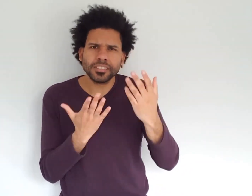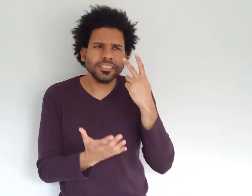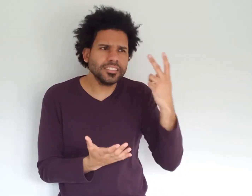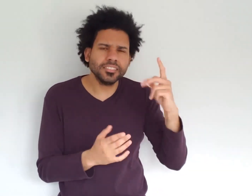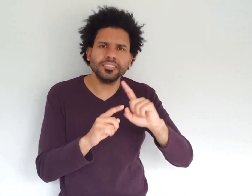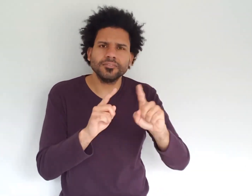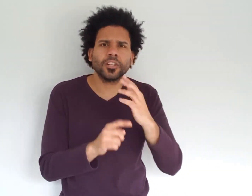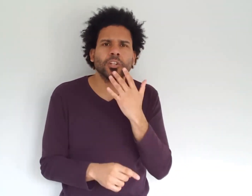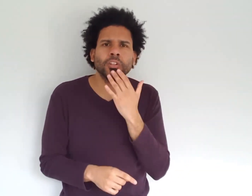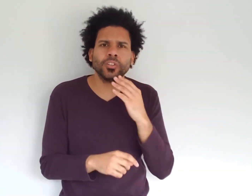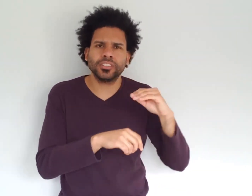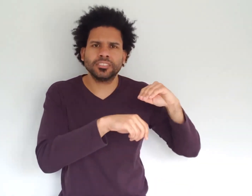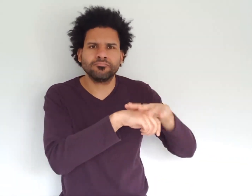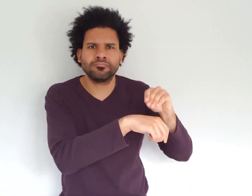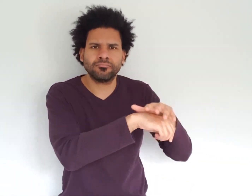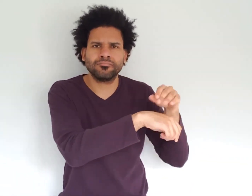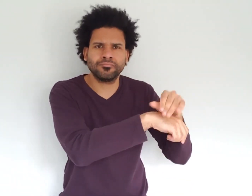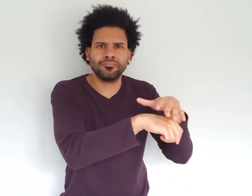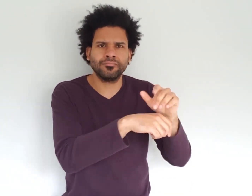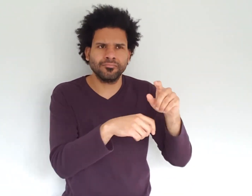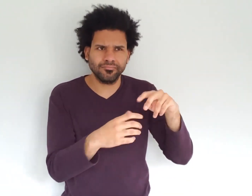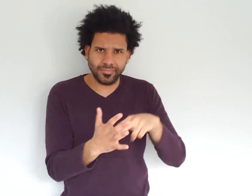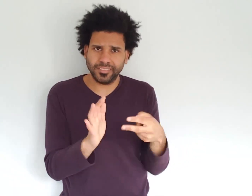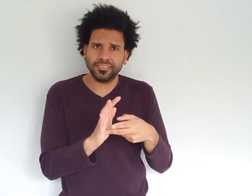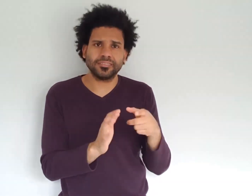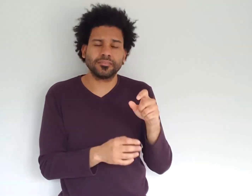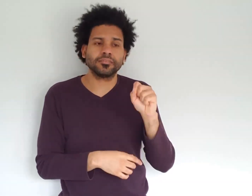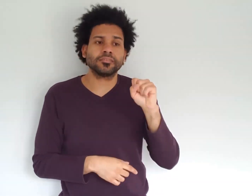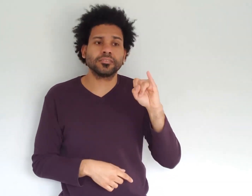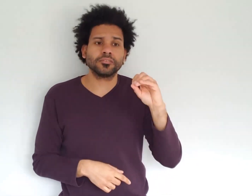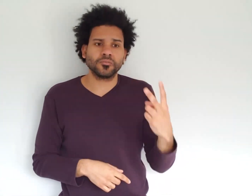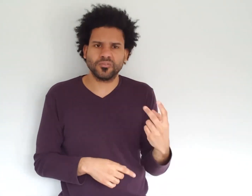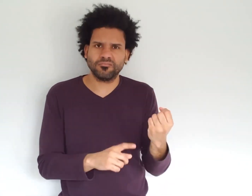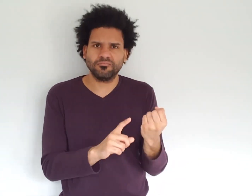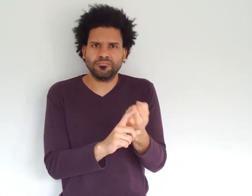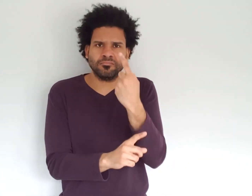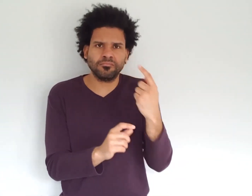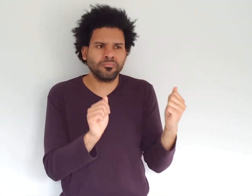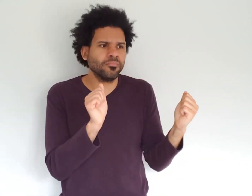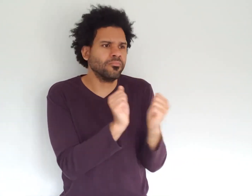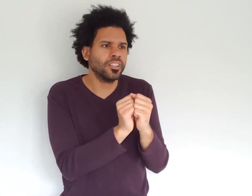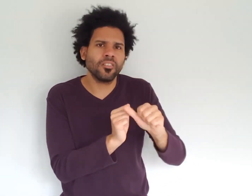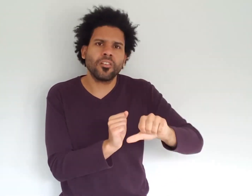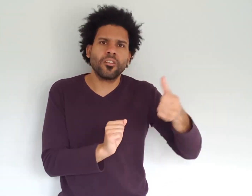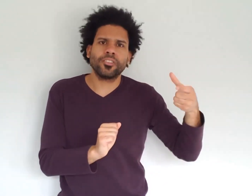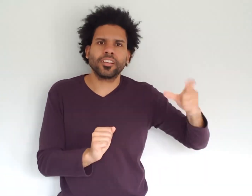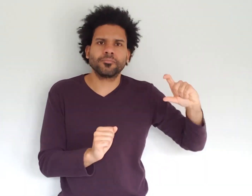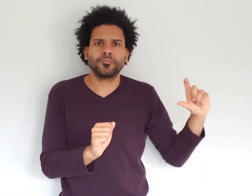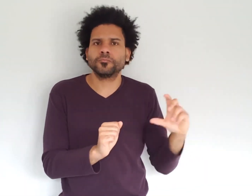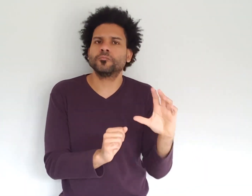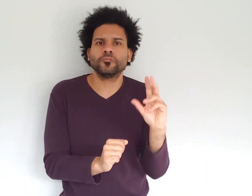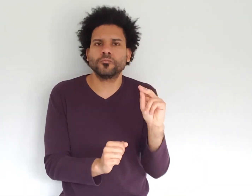You may see different color influences in the quartz. Does quartz no longer have a SiO2 or randomly have additional elements?